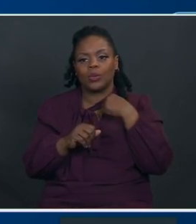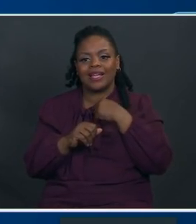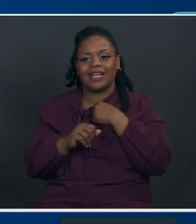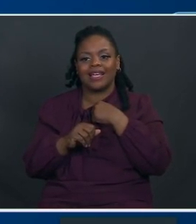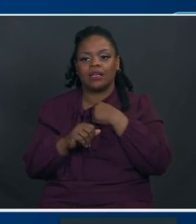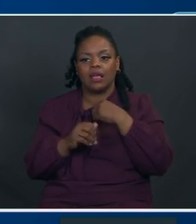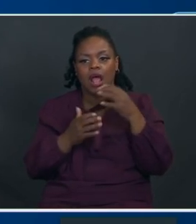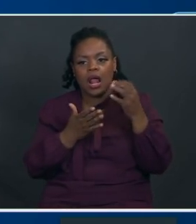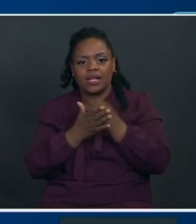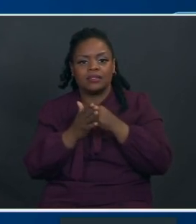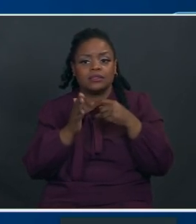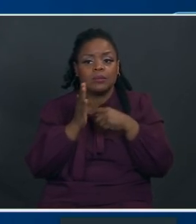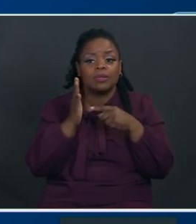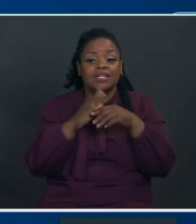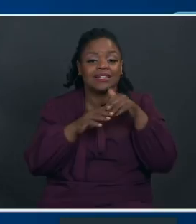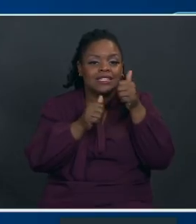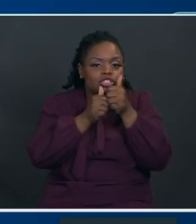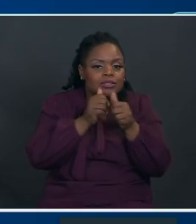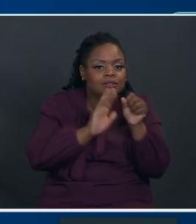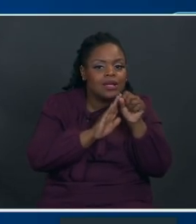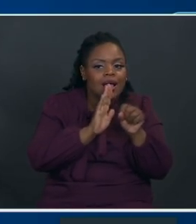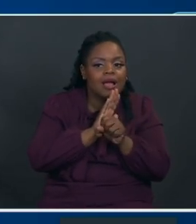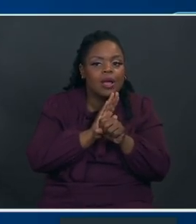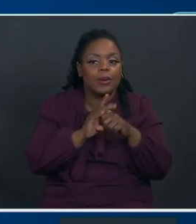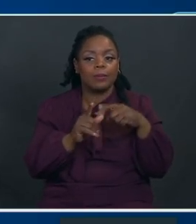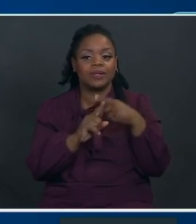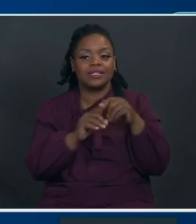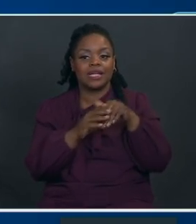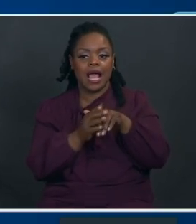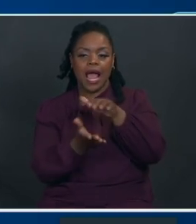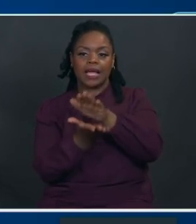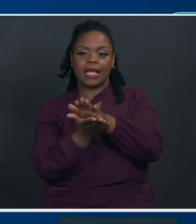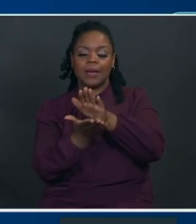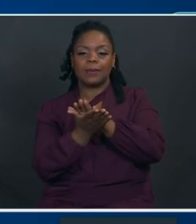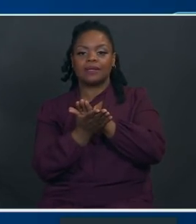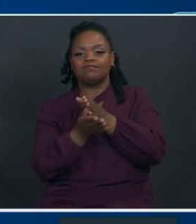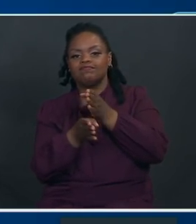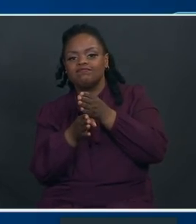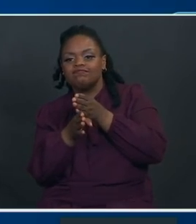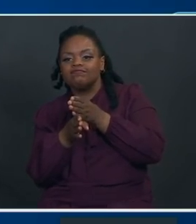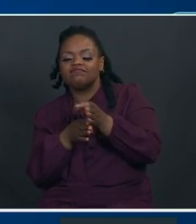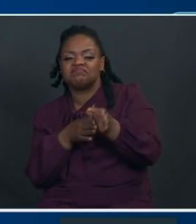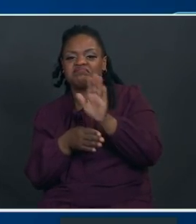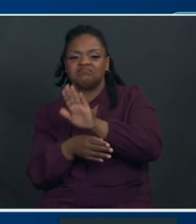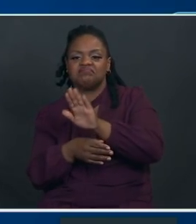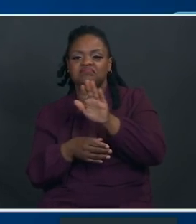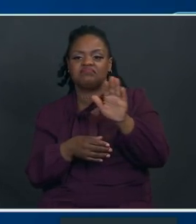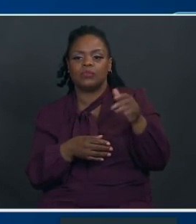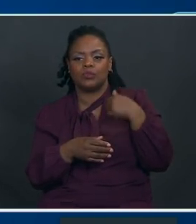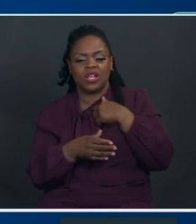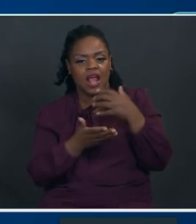as well as with academic and pharma collaborations. I will highlight again there is money